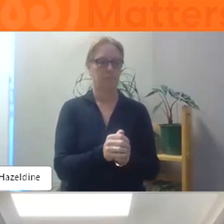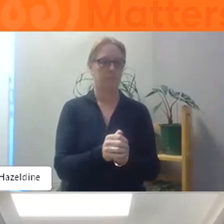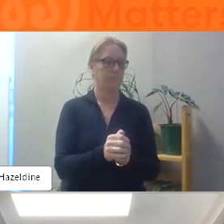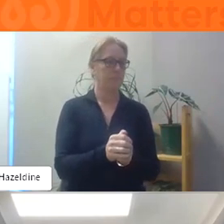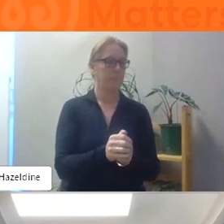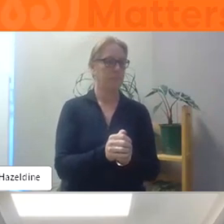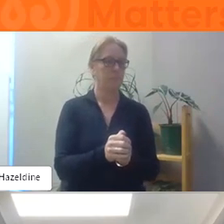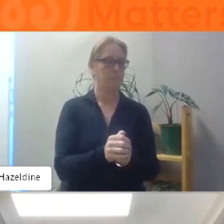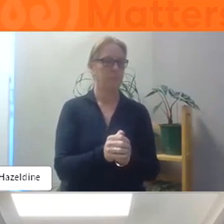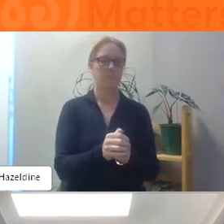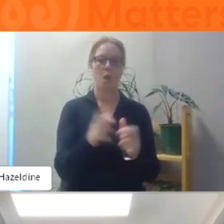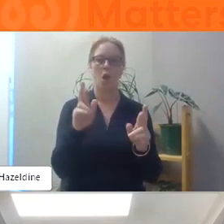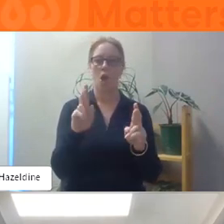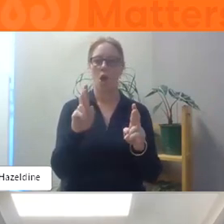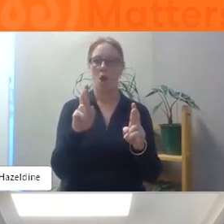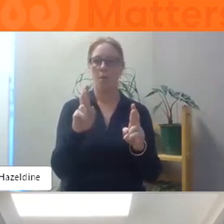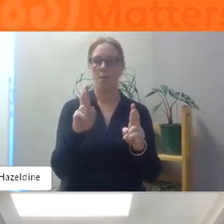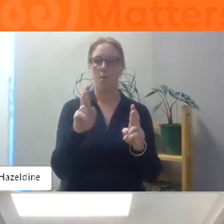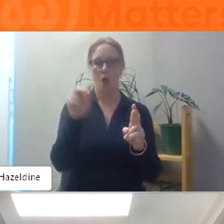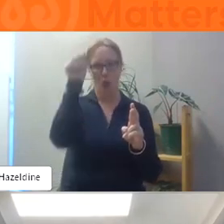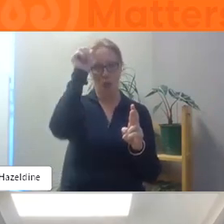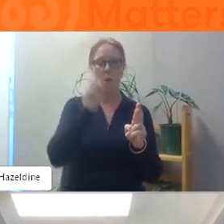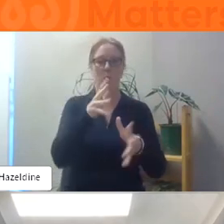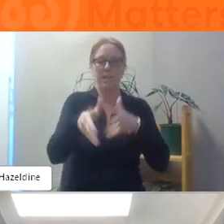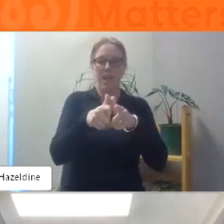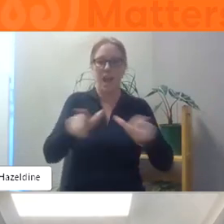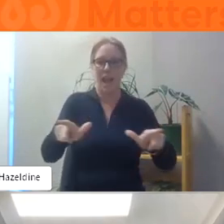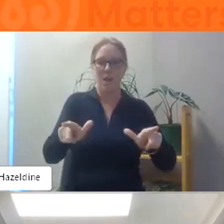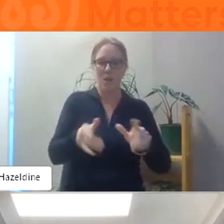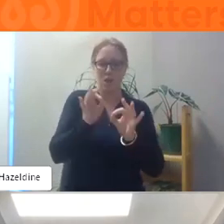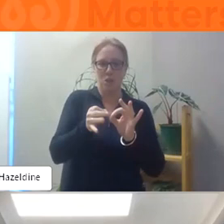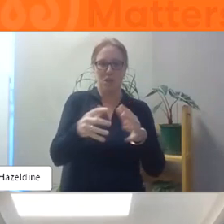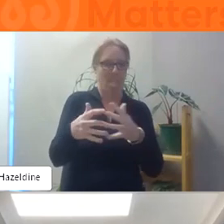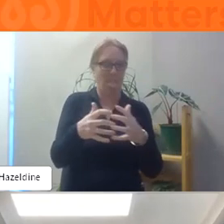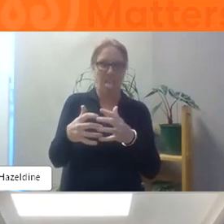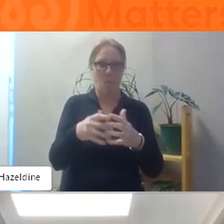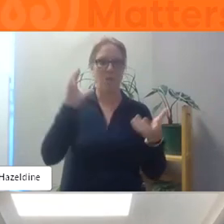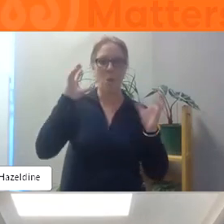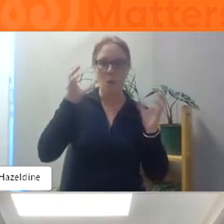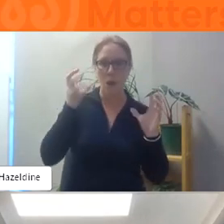bit better there. I know that the sign language interpreters were struggling slightly with the audio there, so my hope is that's improved.